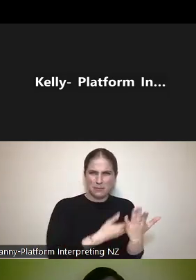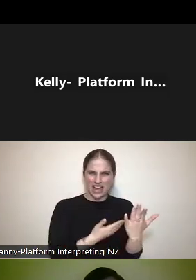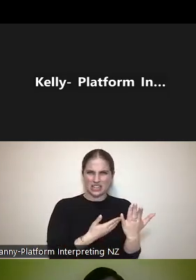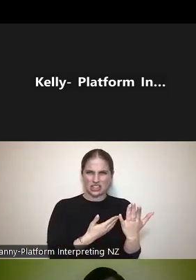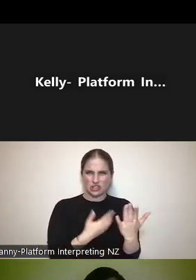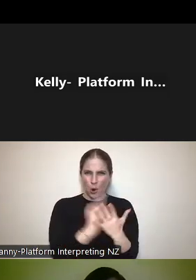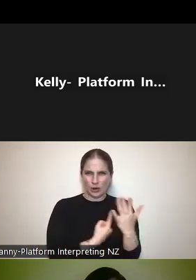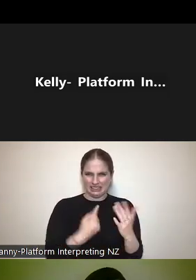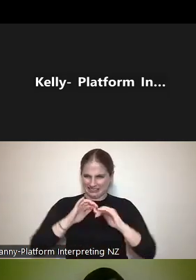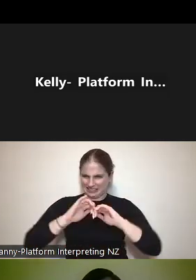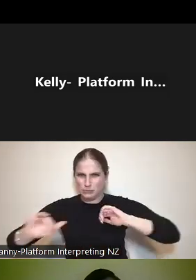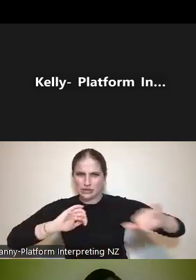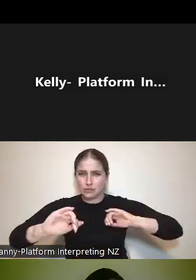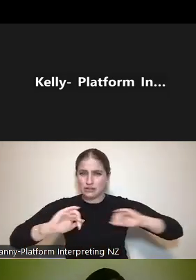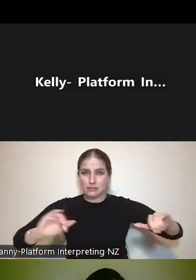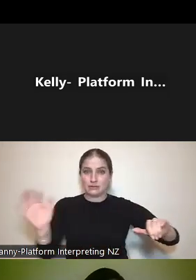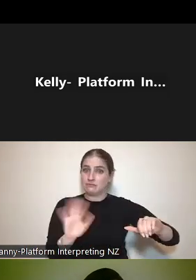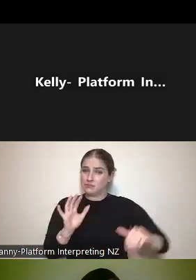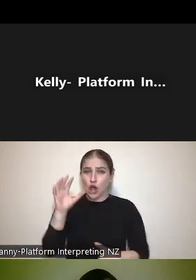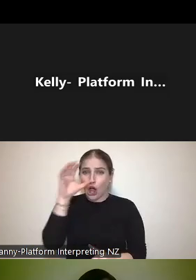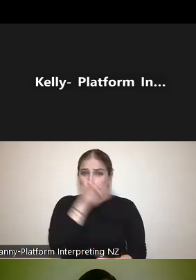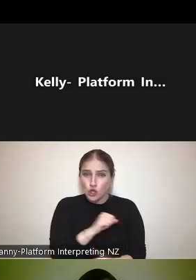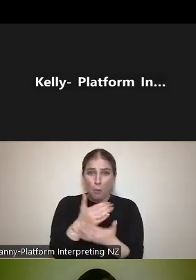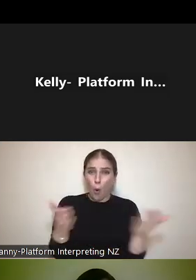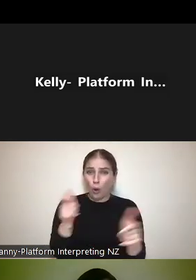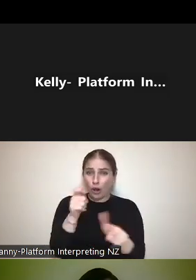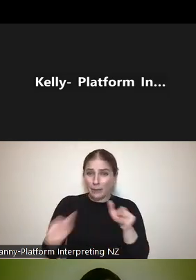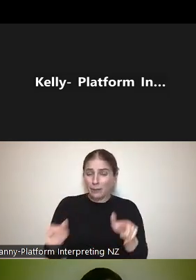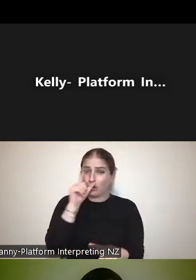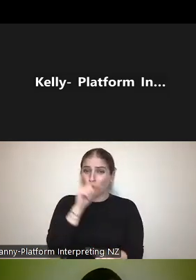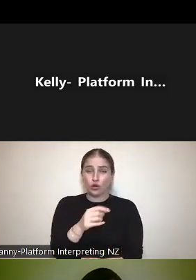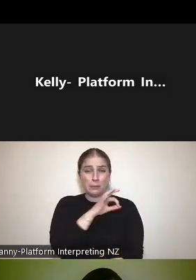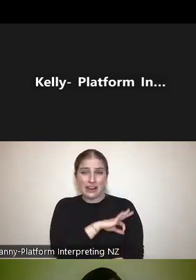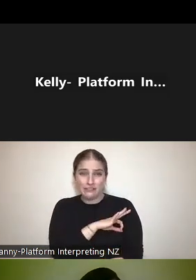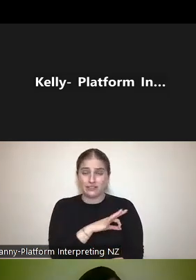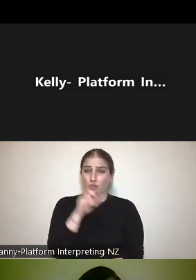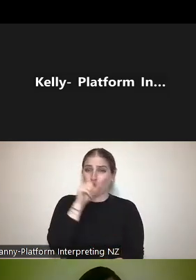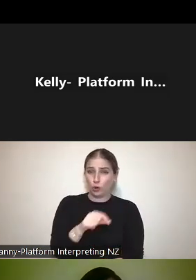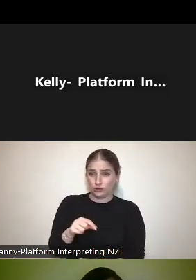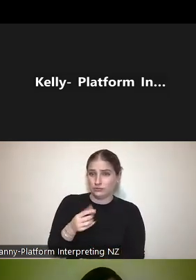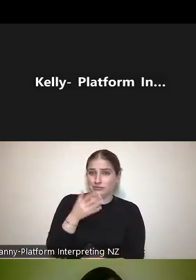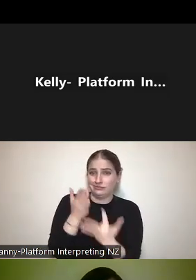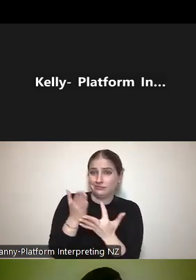assume that, you know, anyone could need it, and everyone could benefit from it, and put it everywhere. And put it at the top.